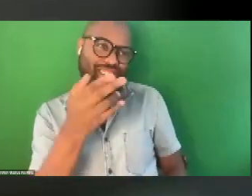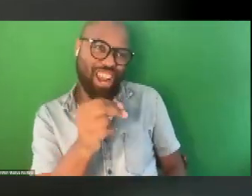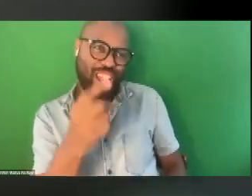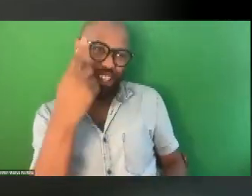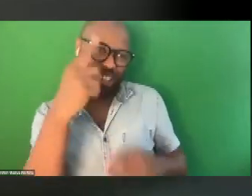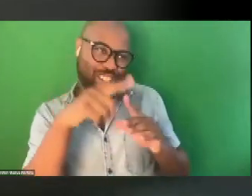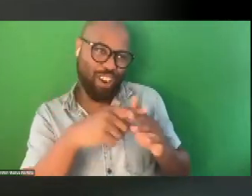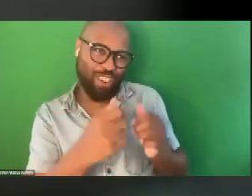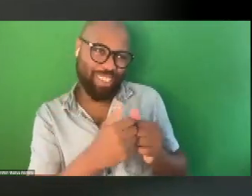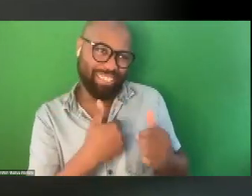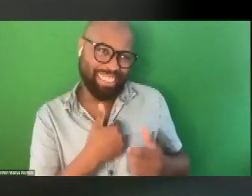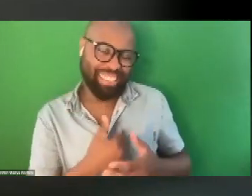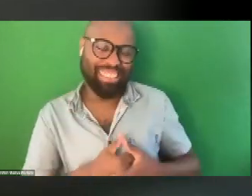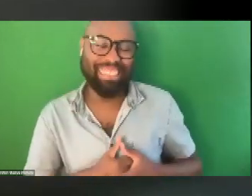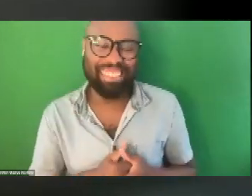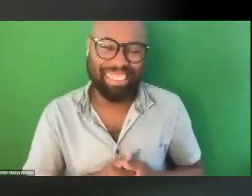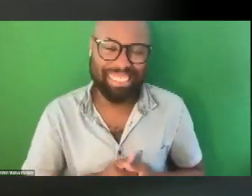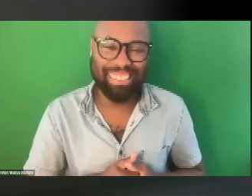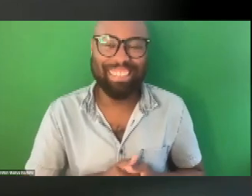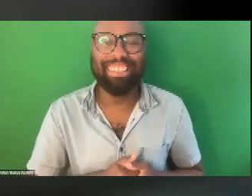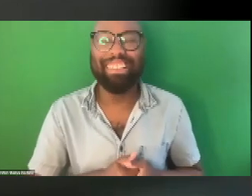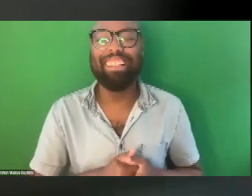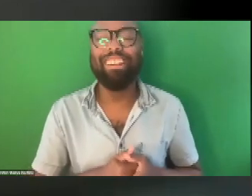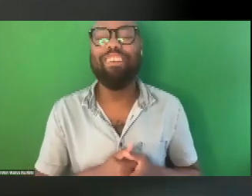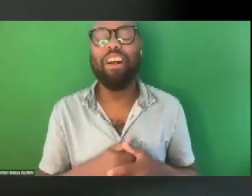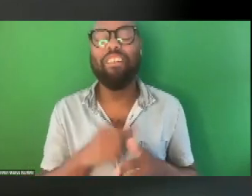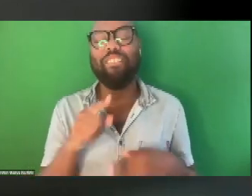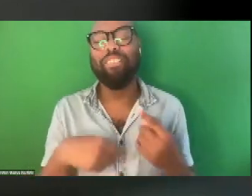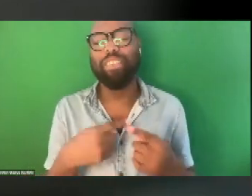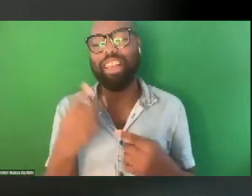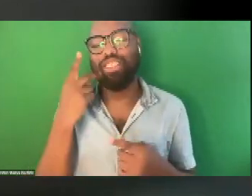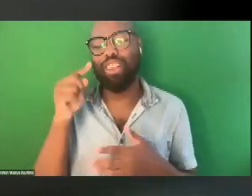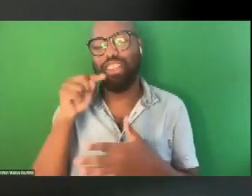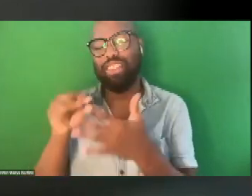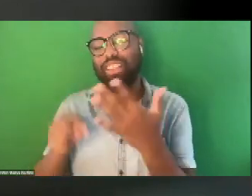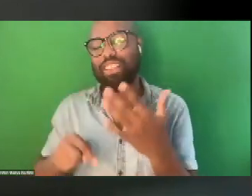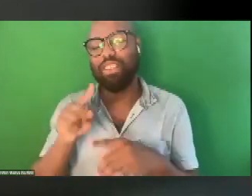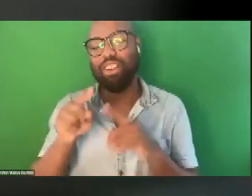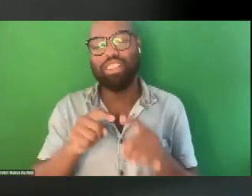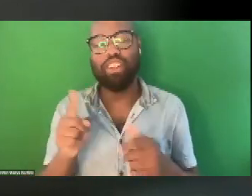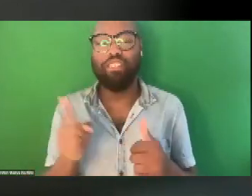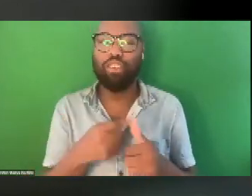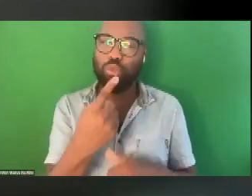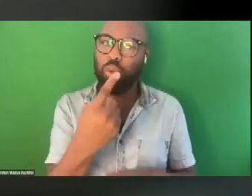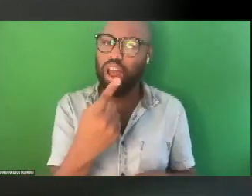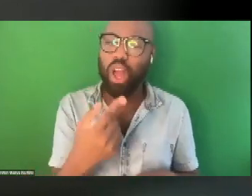When I saw these questions, the very first one is so basic, that came to my mind.